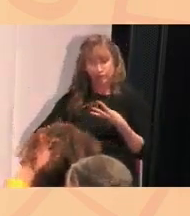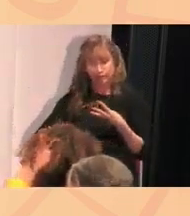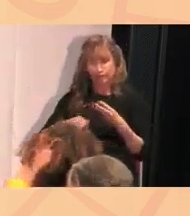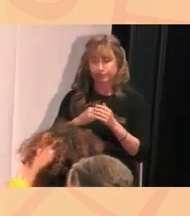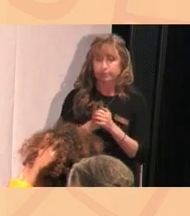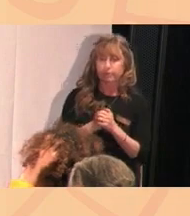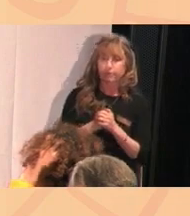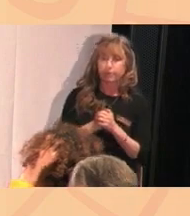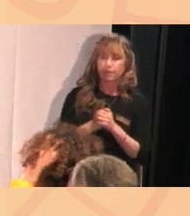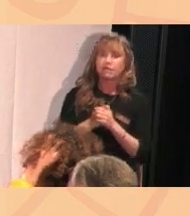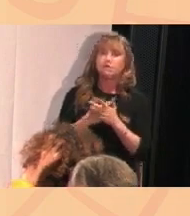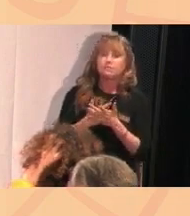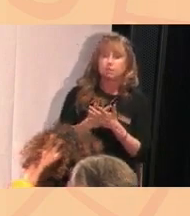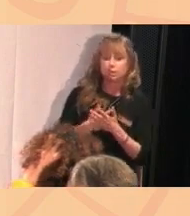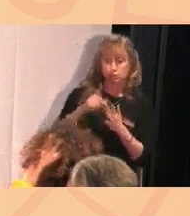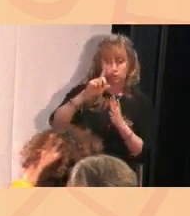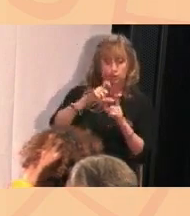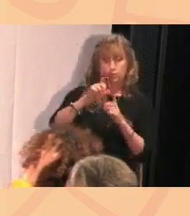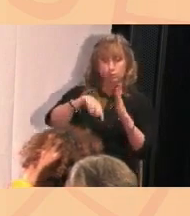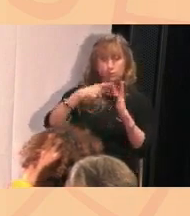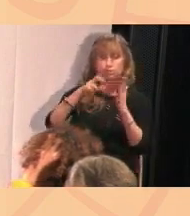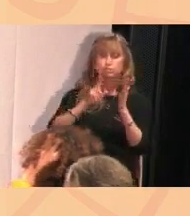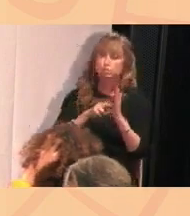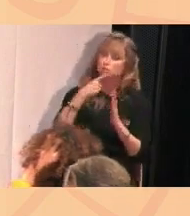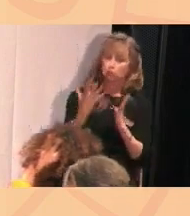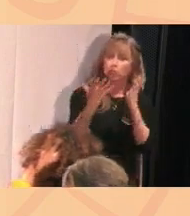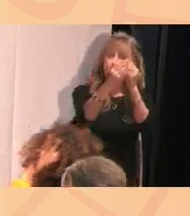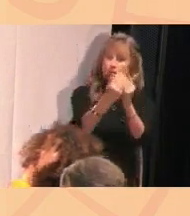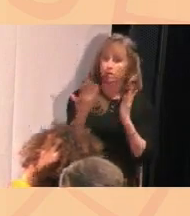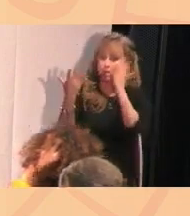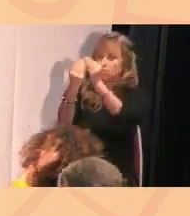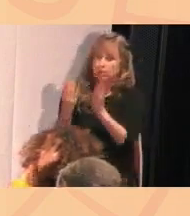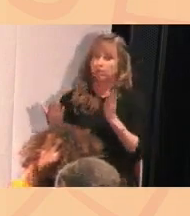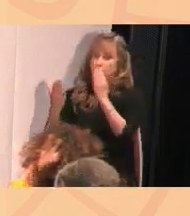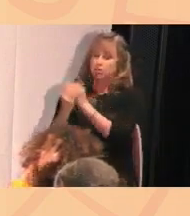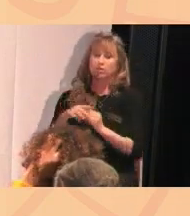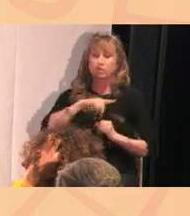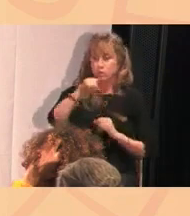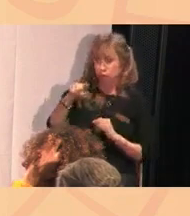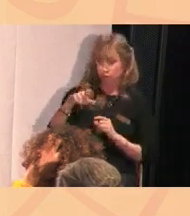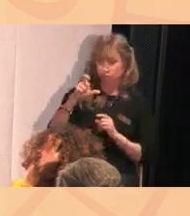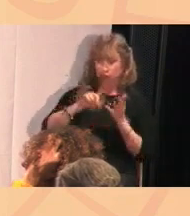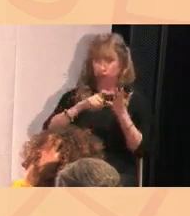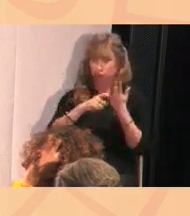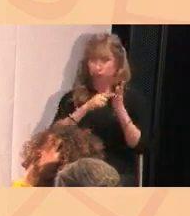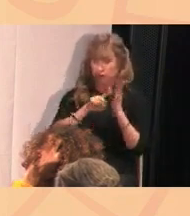The Kunstsammlung in Dusseldorf, the Hayward Gallery in London and the Louisiana Museum in Denmark.